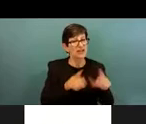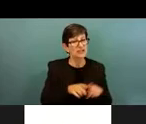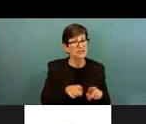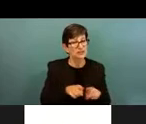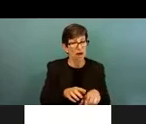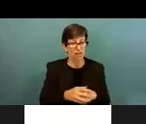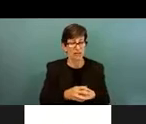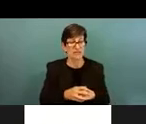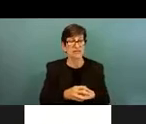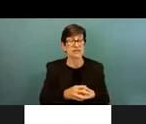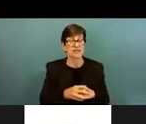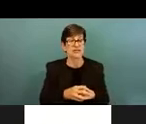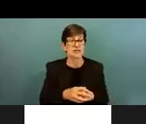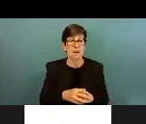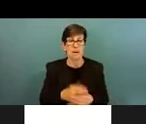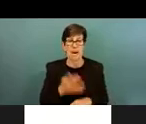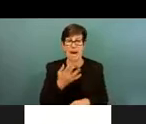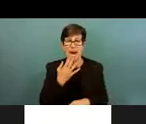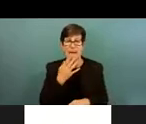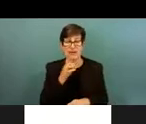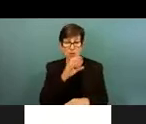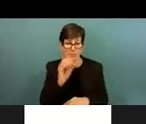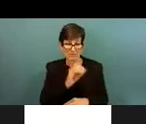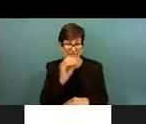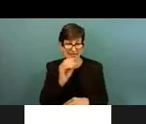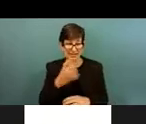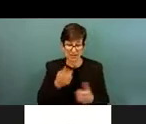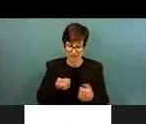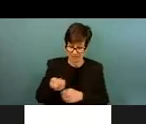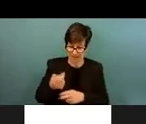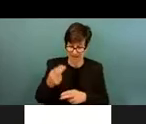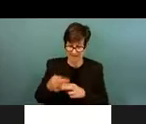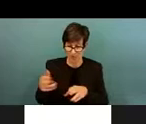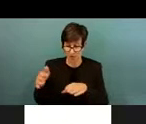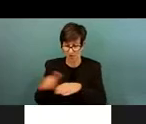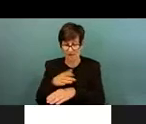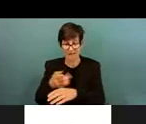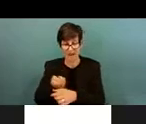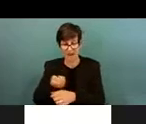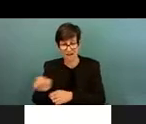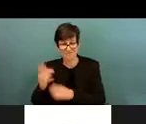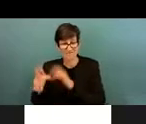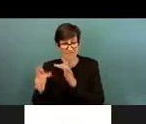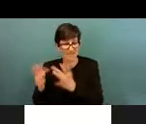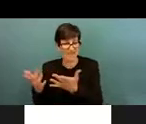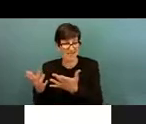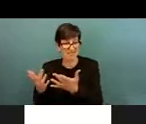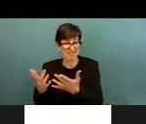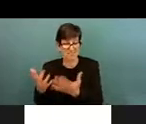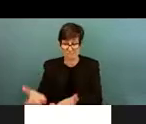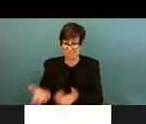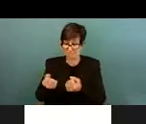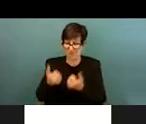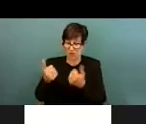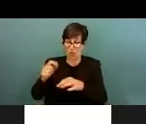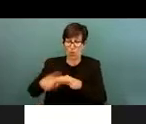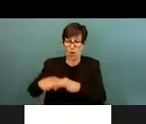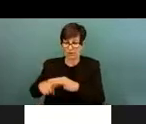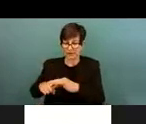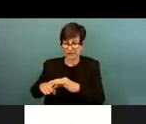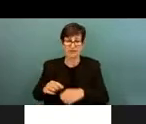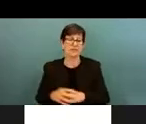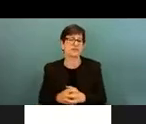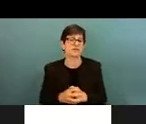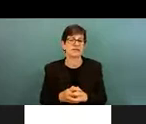income would go towards covering the costs of this particular bundle of services. So